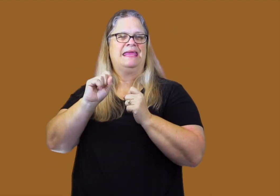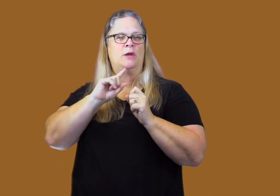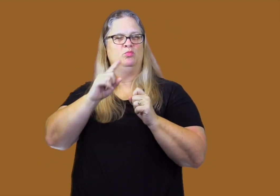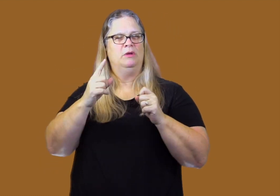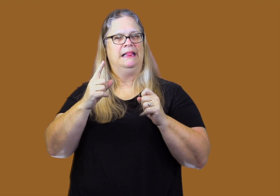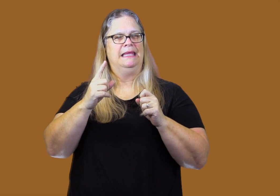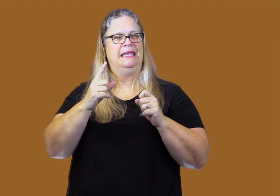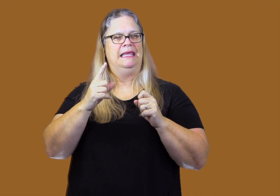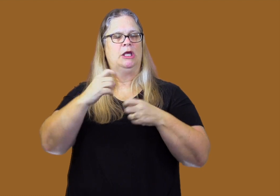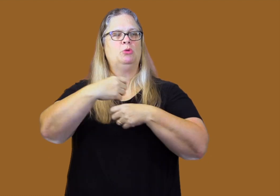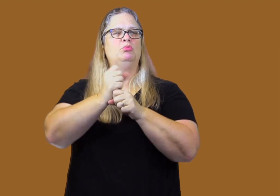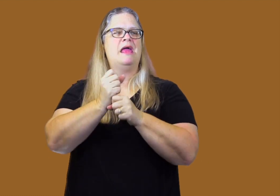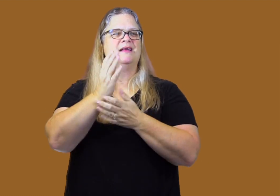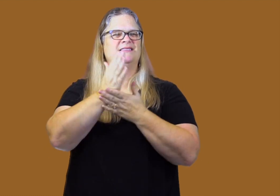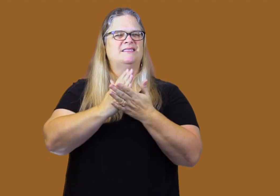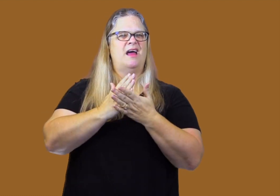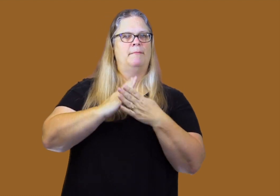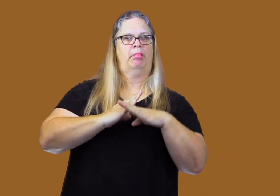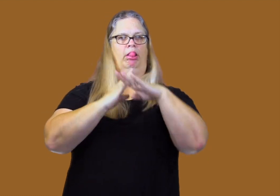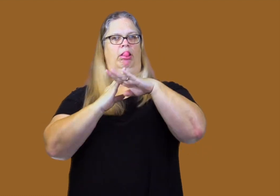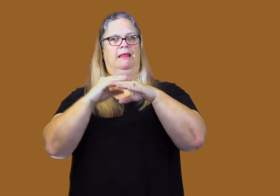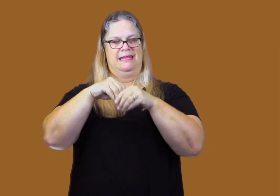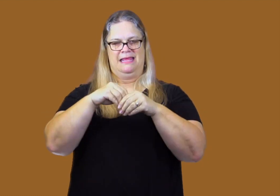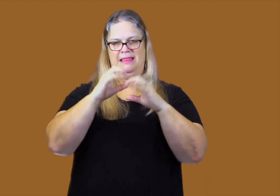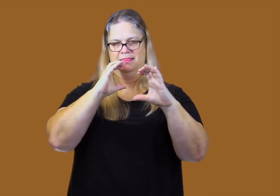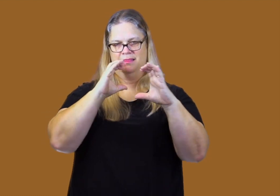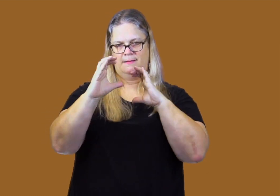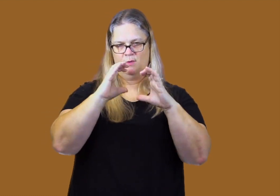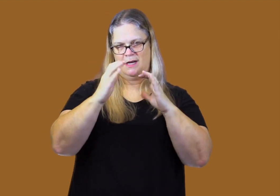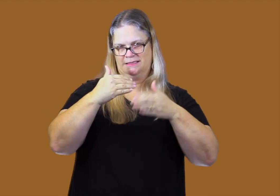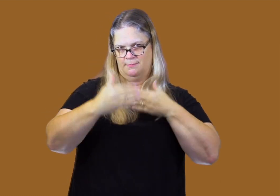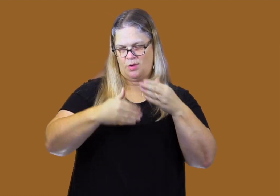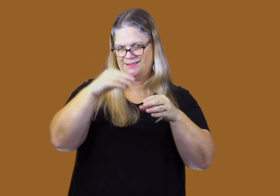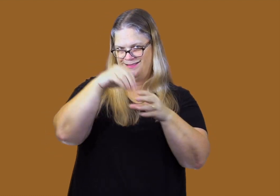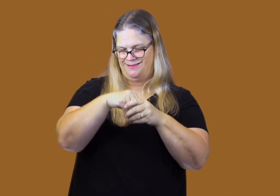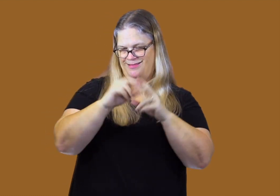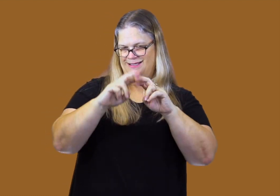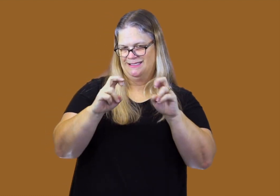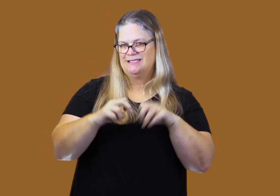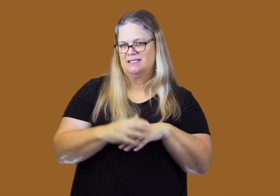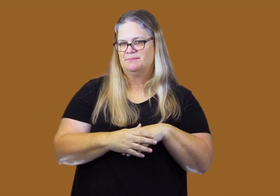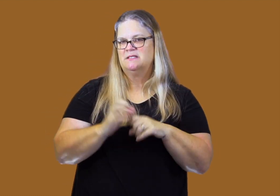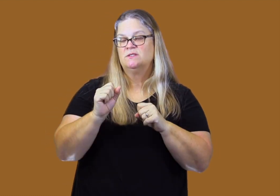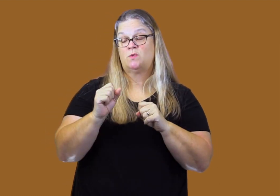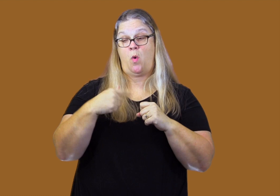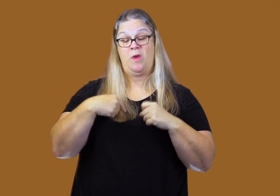Any of those kinds of thoughts can create a barrier and communicating and going through the process of the assessment.